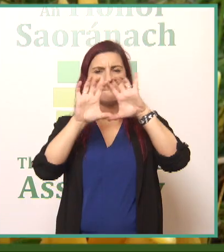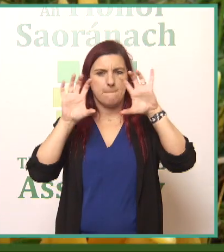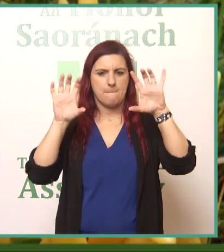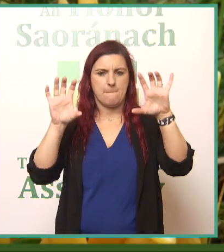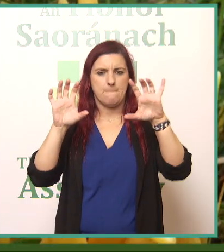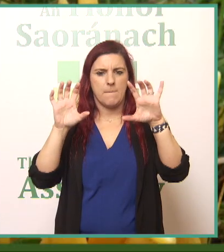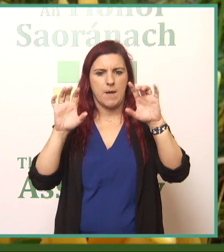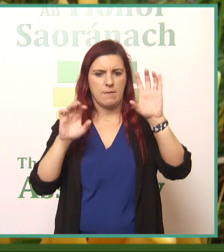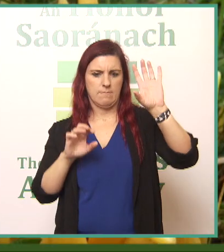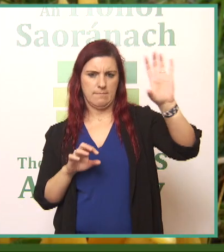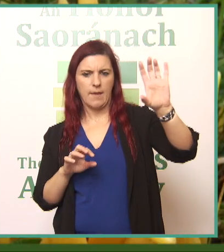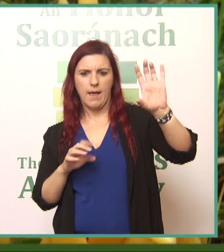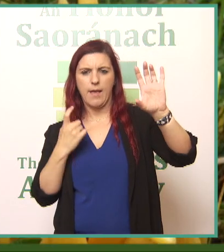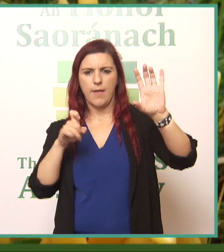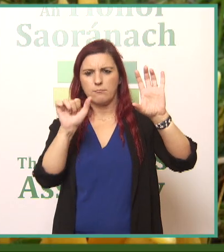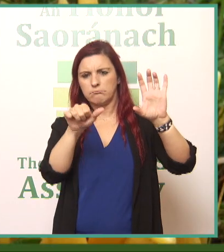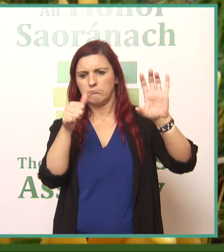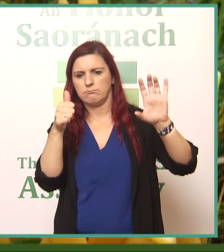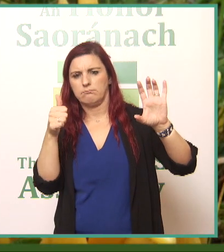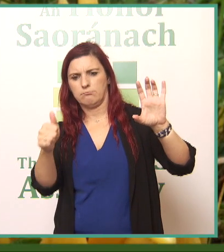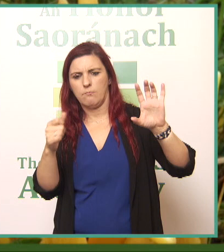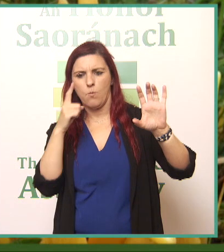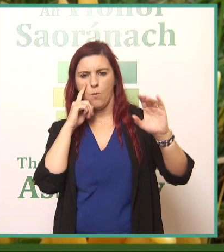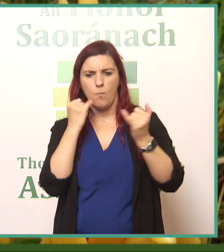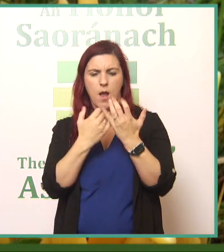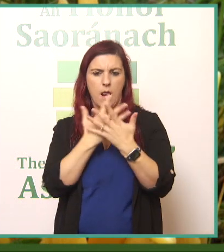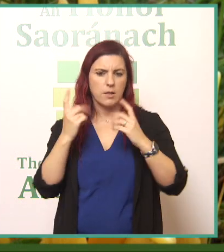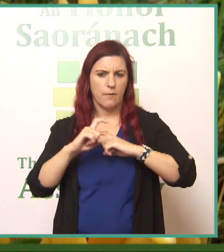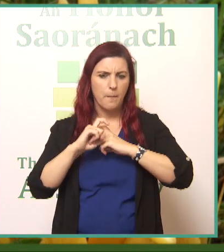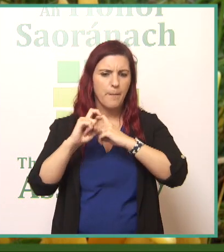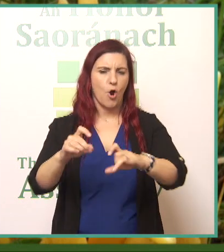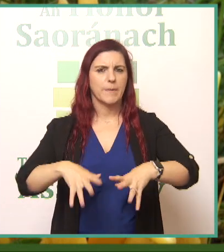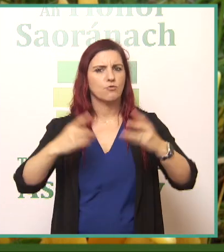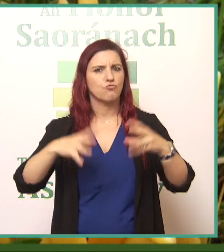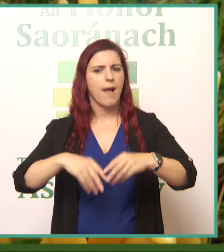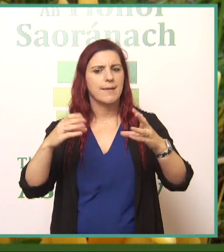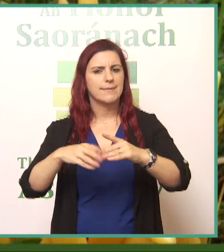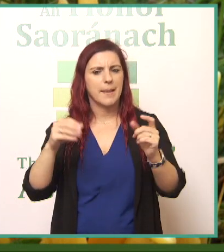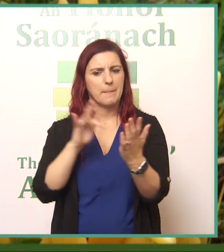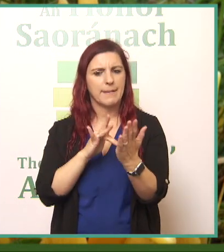and then what would represent an awful lot of our permanent grassland types in the middle then wet